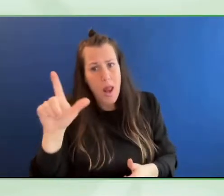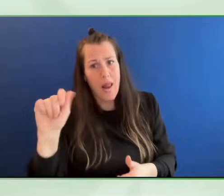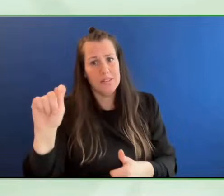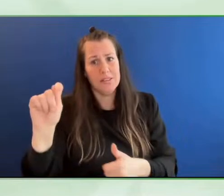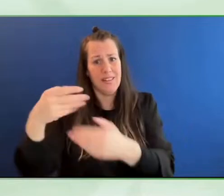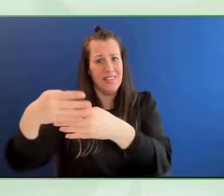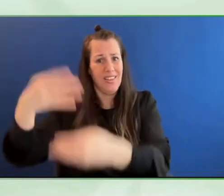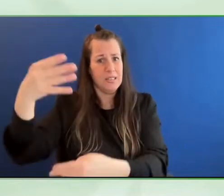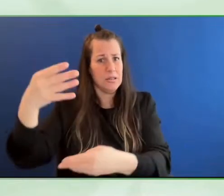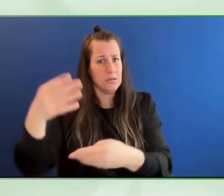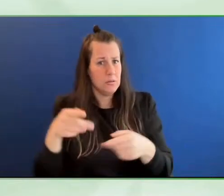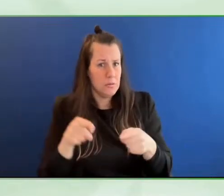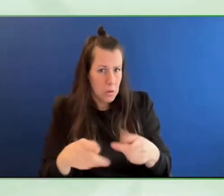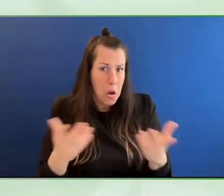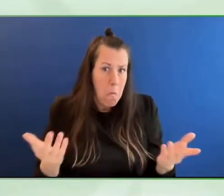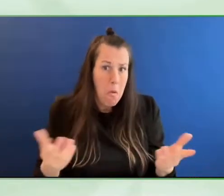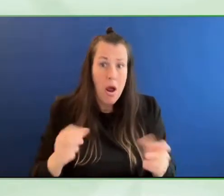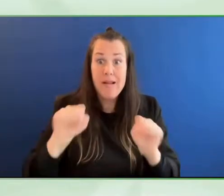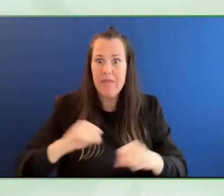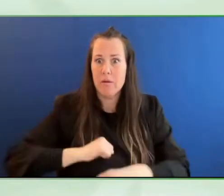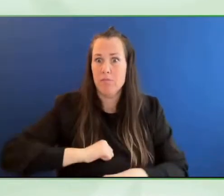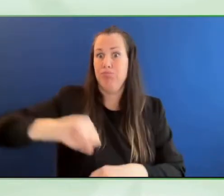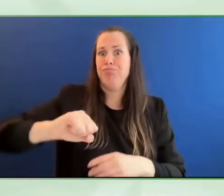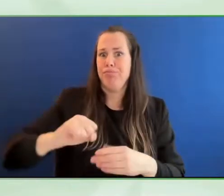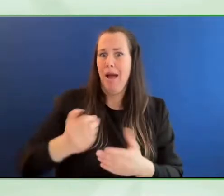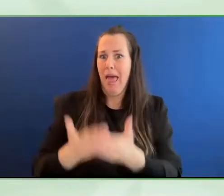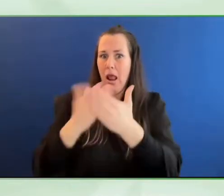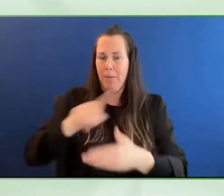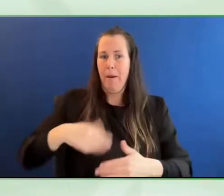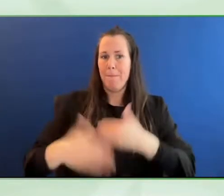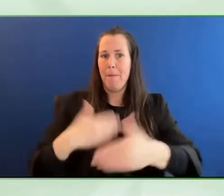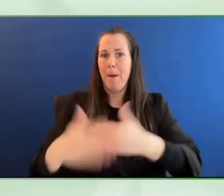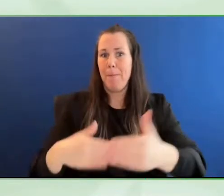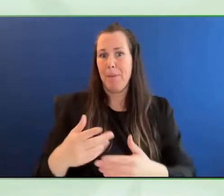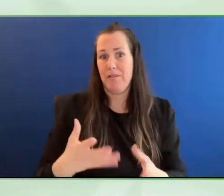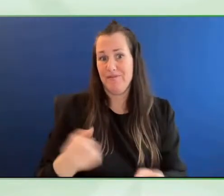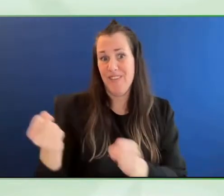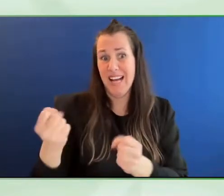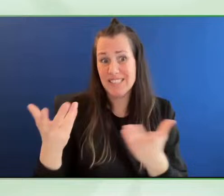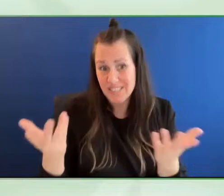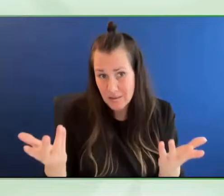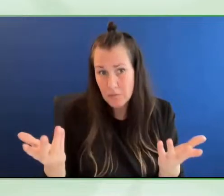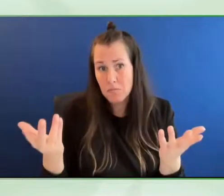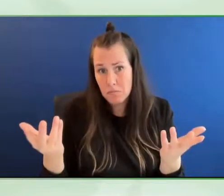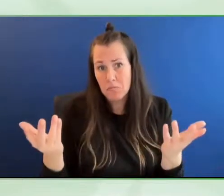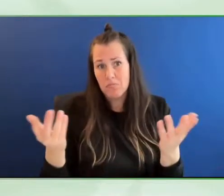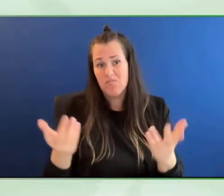we need to continue doing that and keep it part of the process from the very beginning.